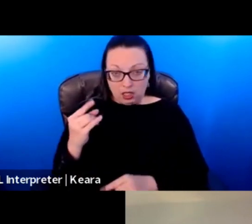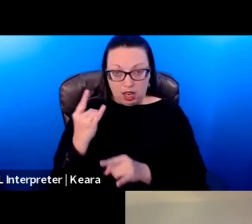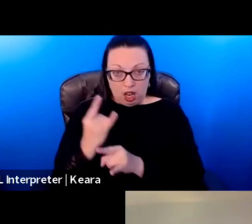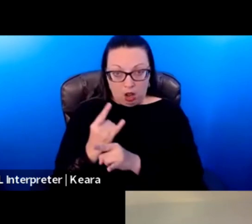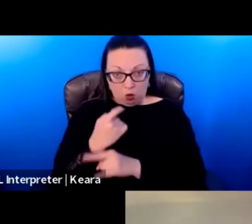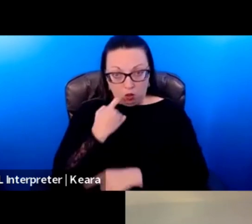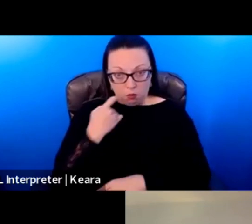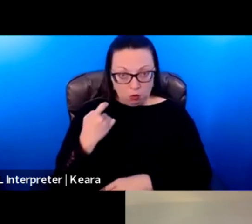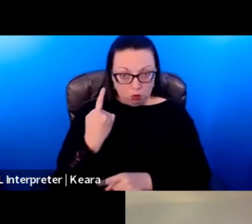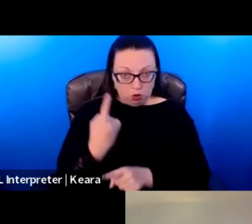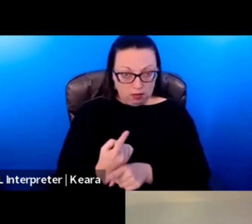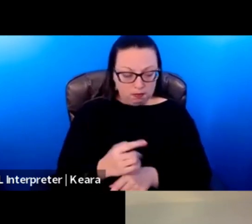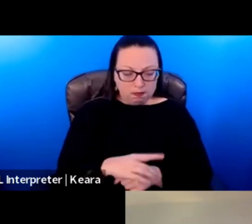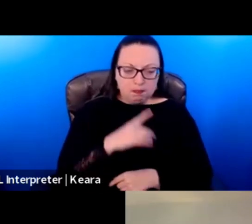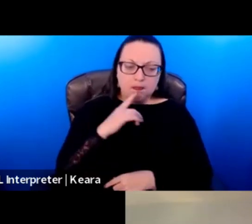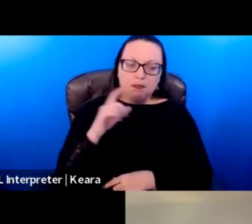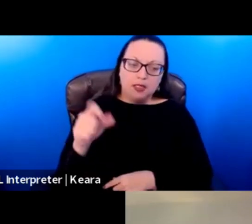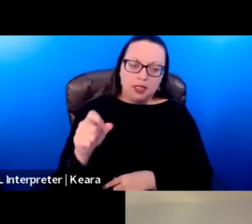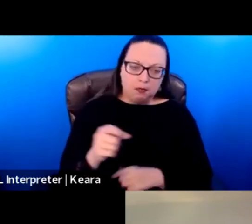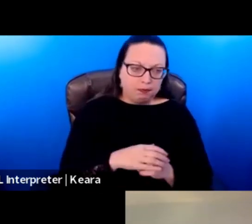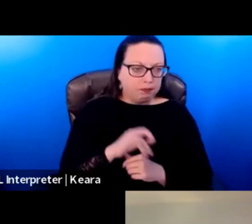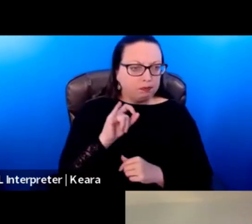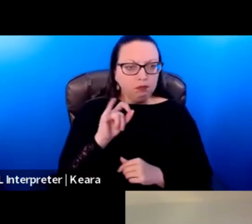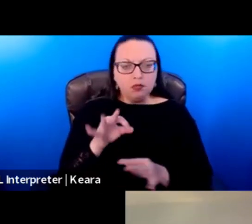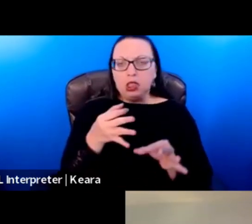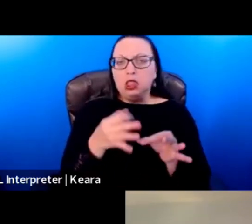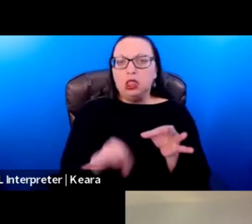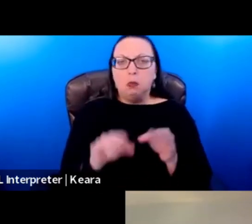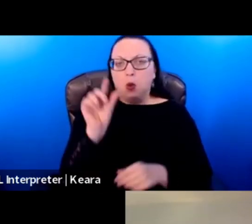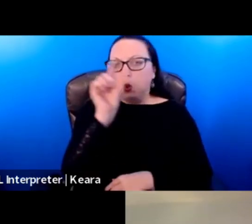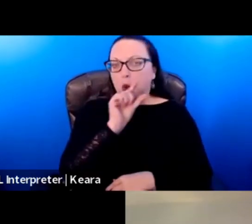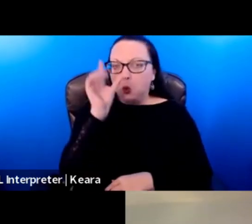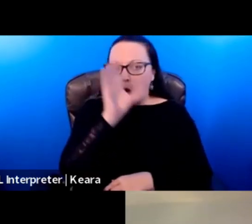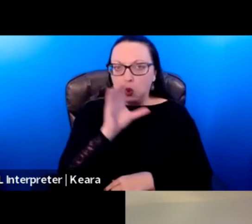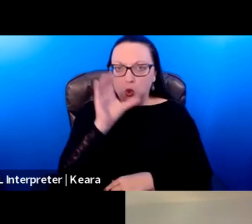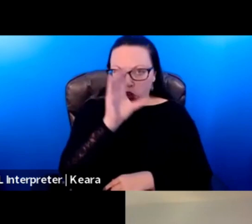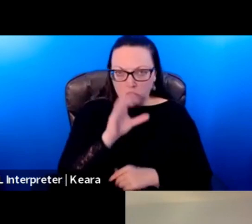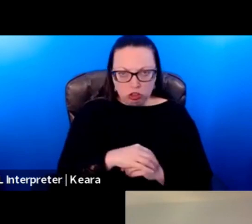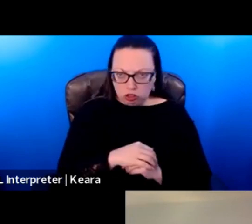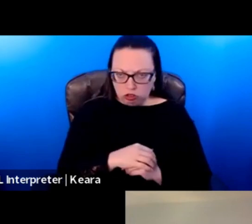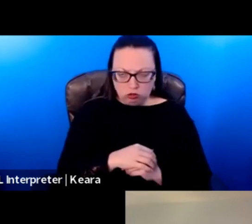Martin Kerrigan: Yeah. And I mean, honestly, like, if you even just do a simple Google search, you pipe in there, you know, brain injury, substance